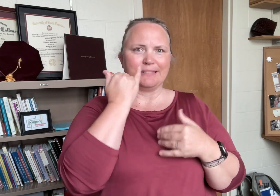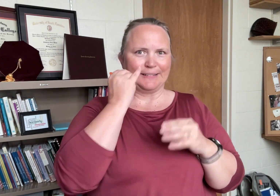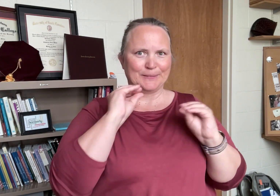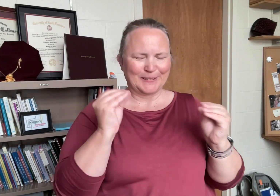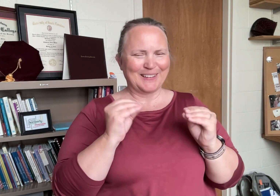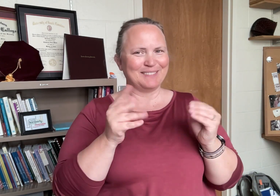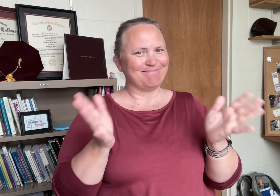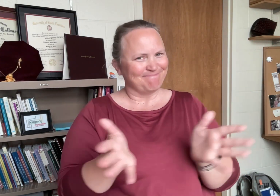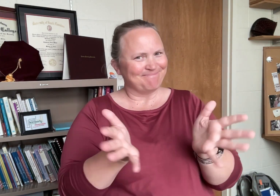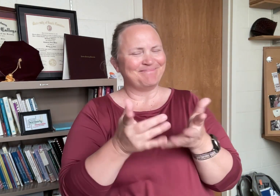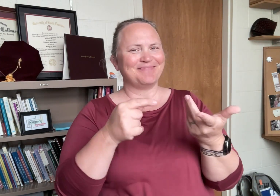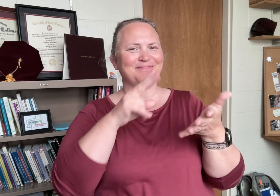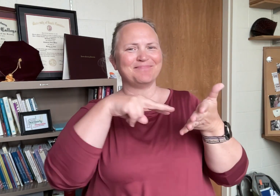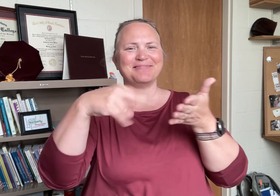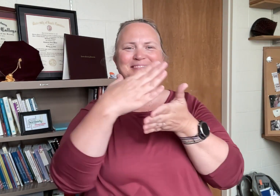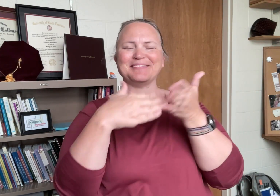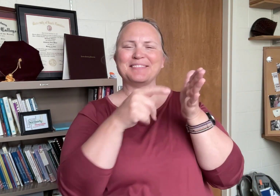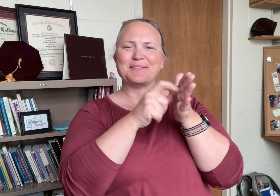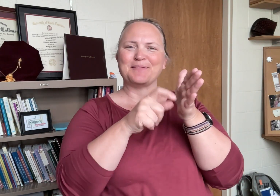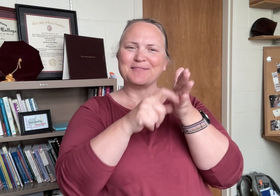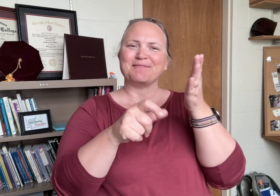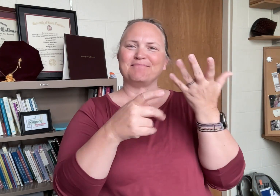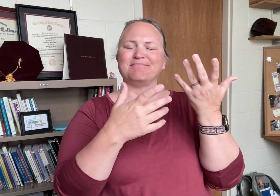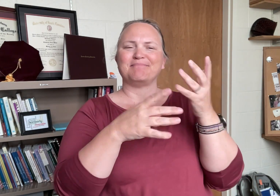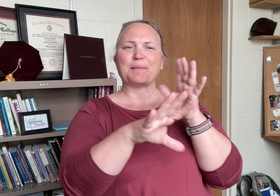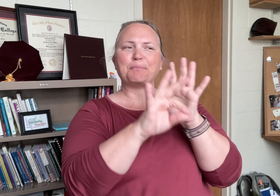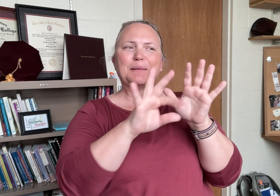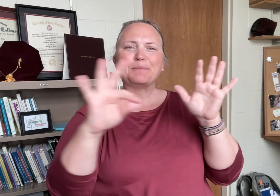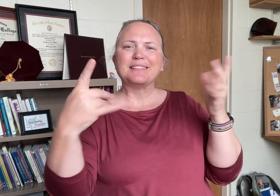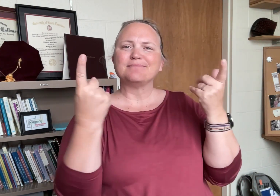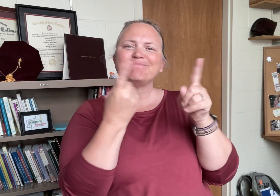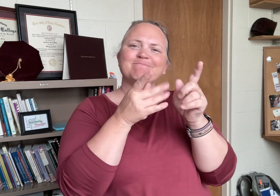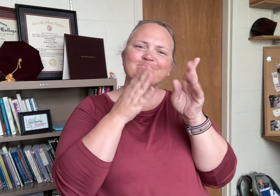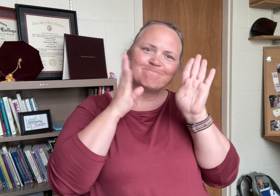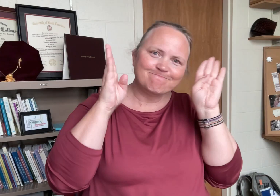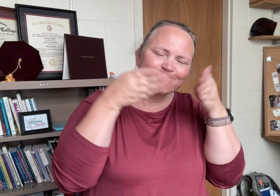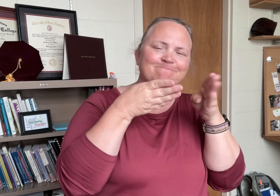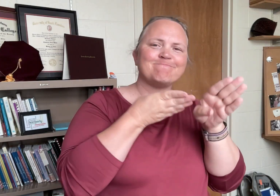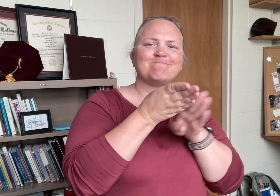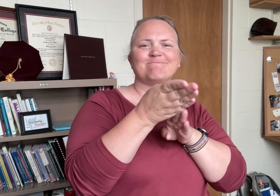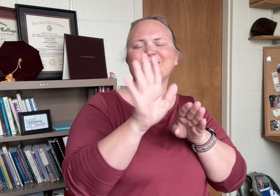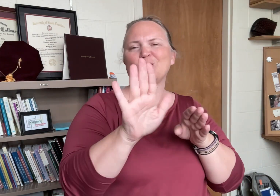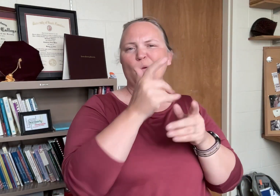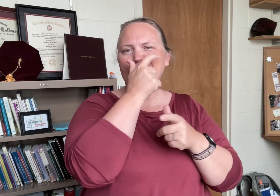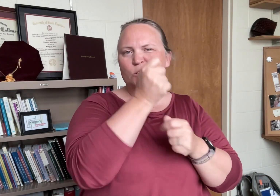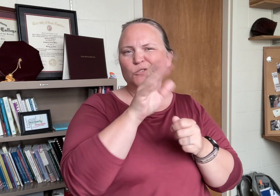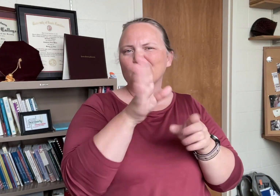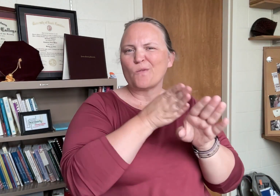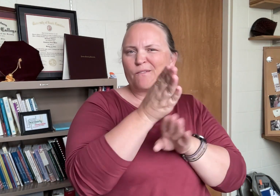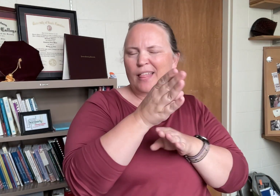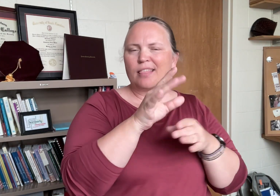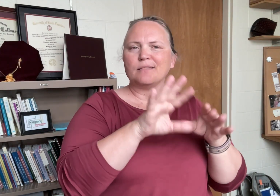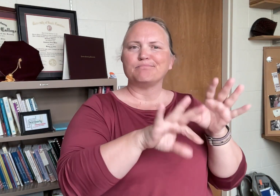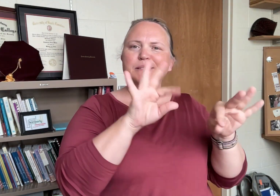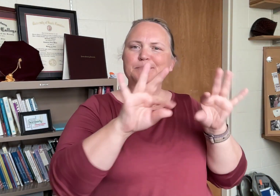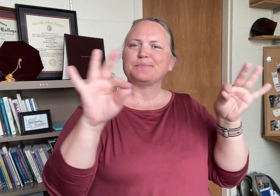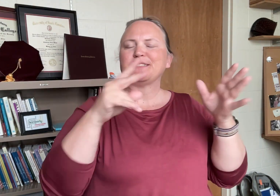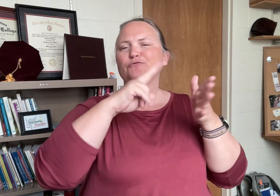If you're not currently reading any journals, I recommend that you form a habit of reading some articles in your field every now and then.